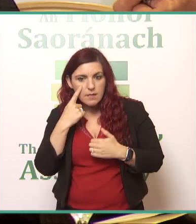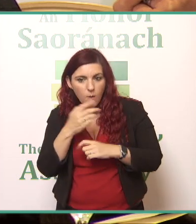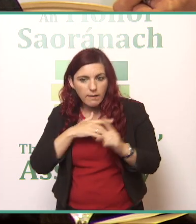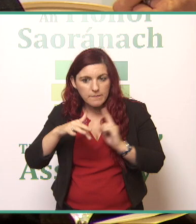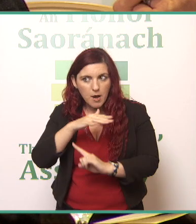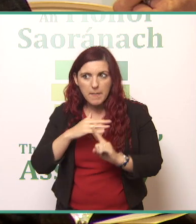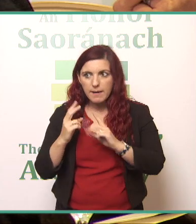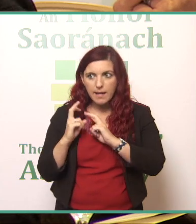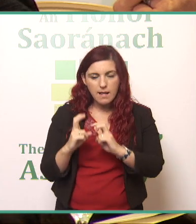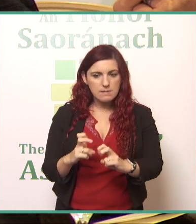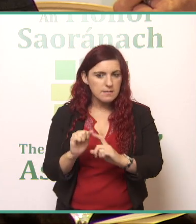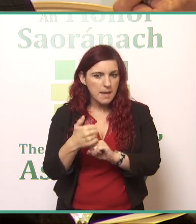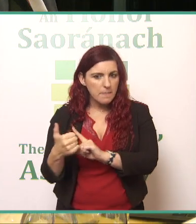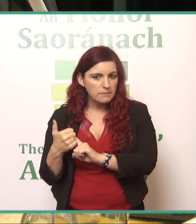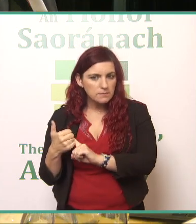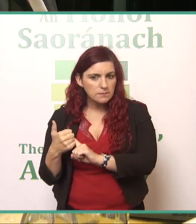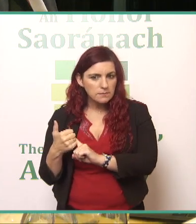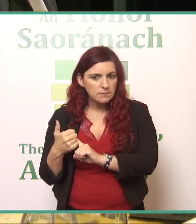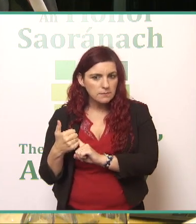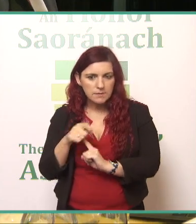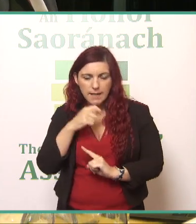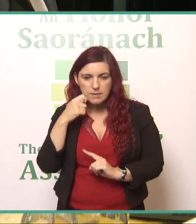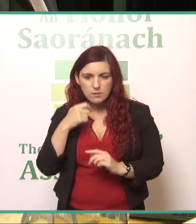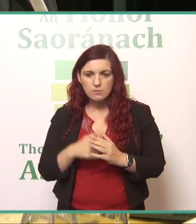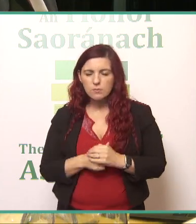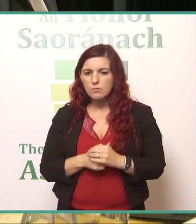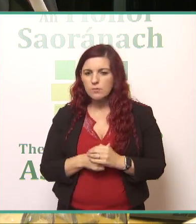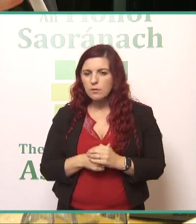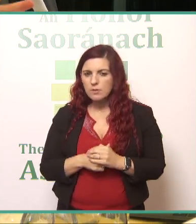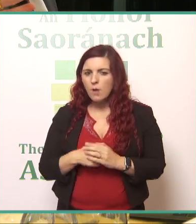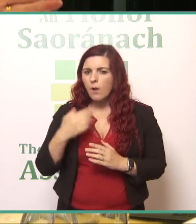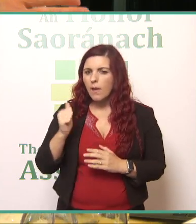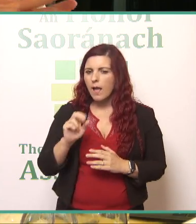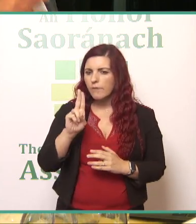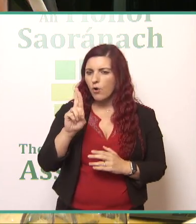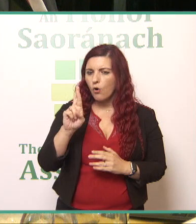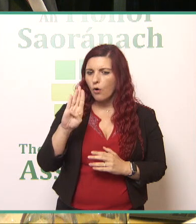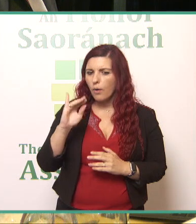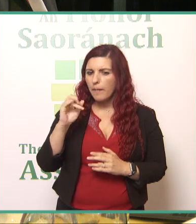analysis impact analysis is thank you and we actually have Urban and planning in our next